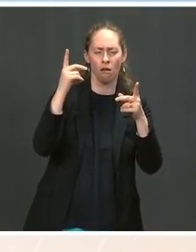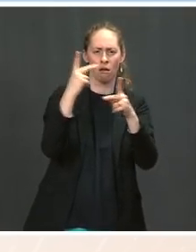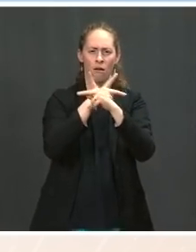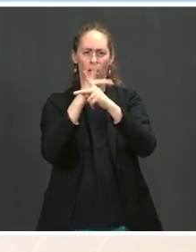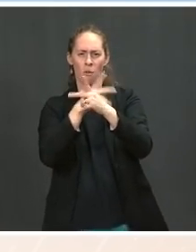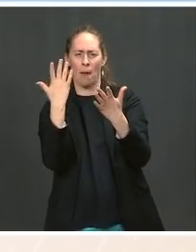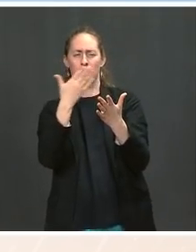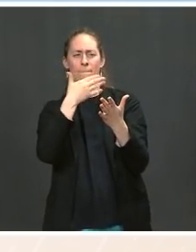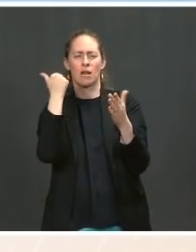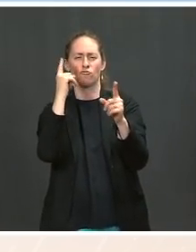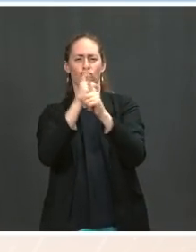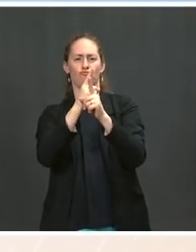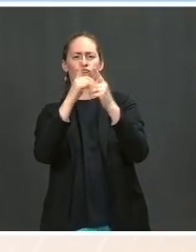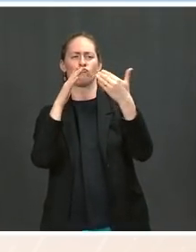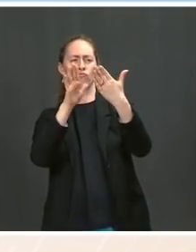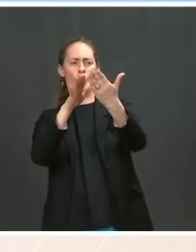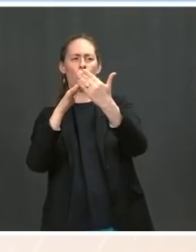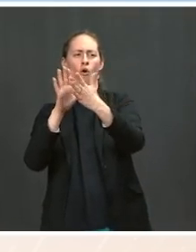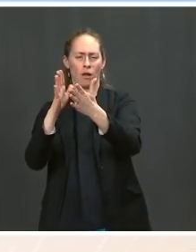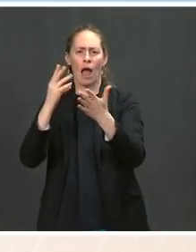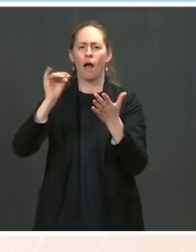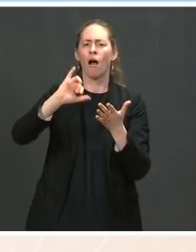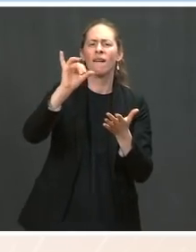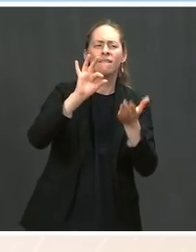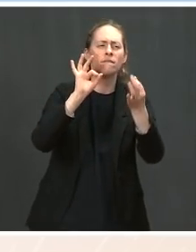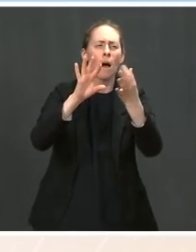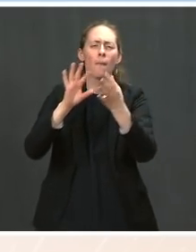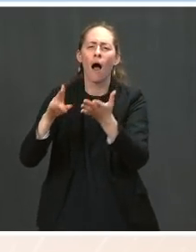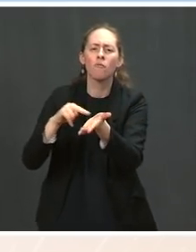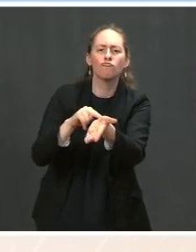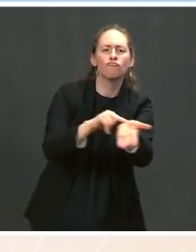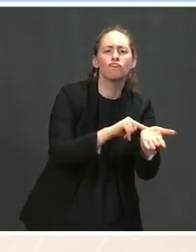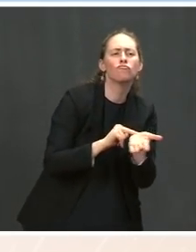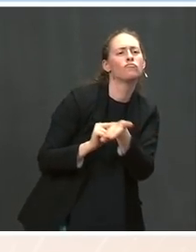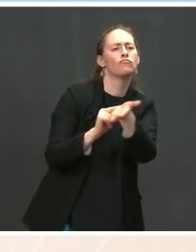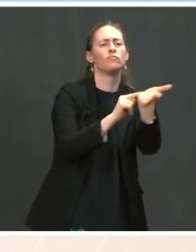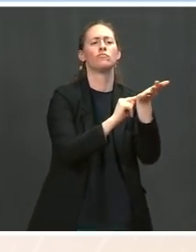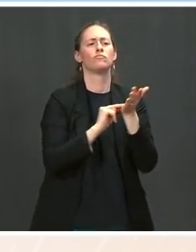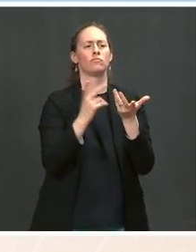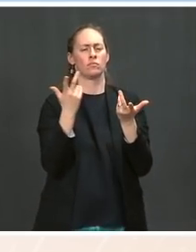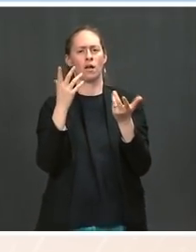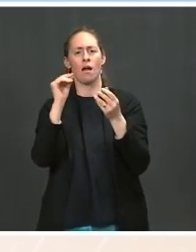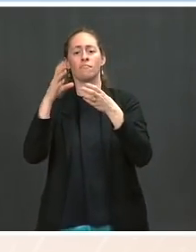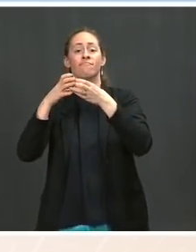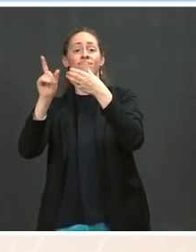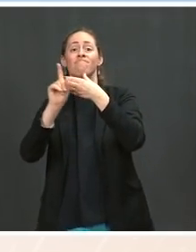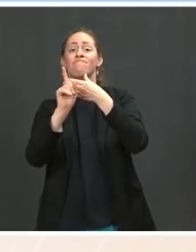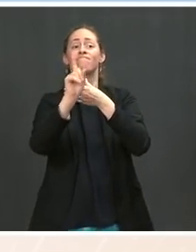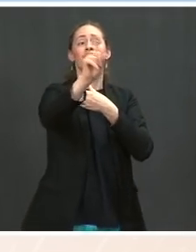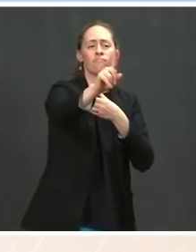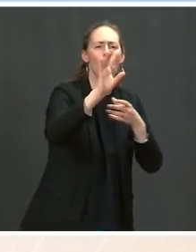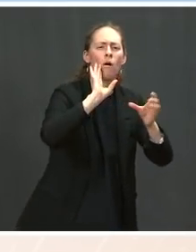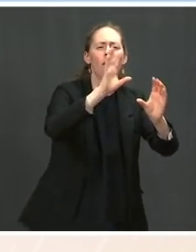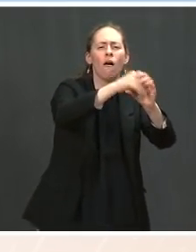gets feedback from our special envoy, Ricardo Zúñiga, and others who have been working on these issues for some time.